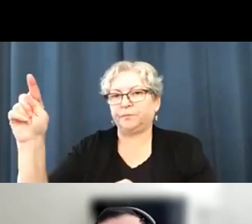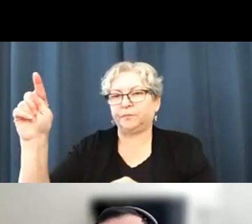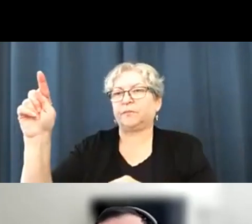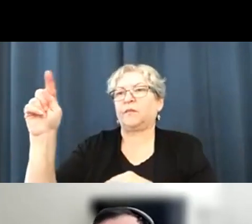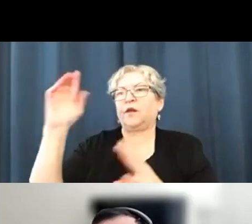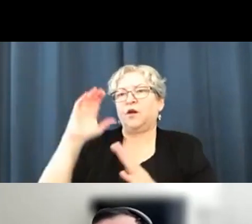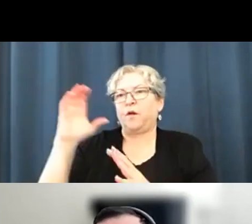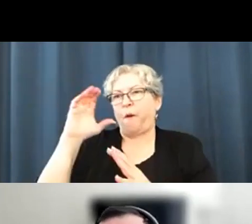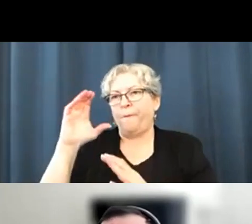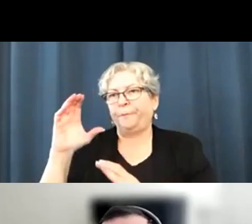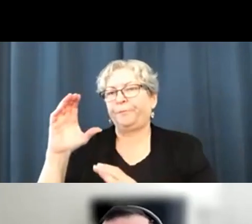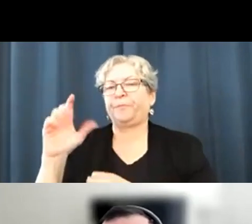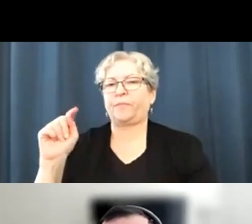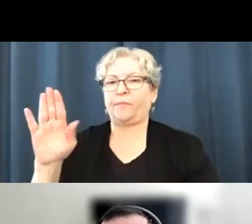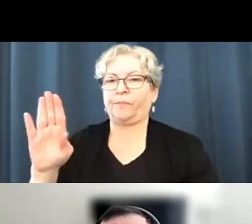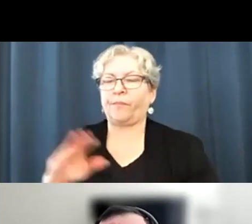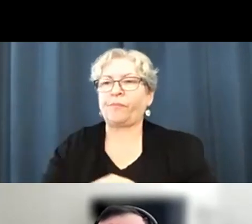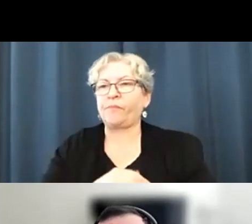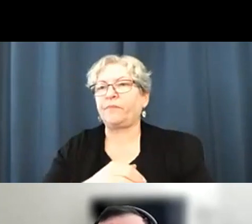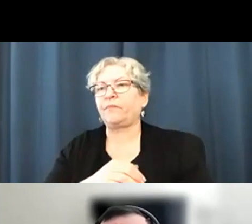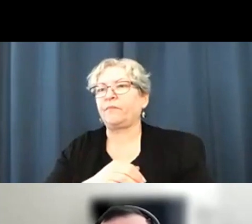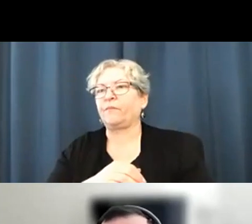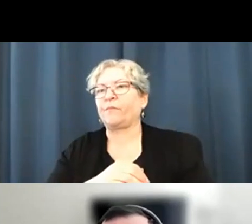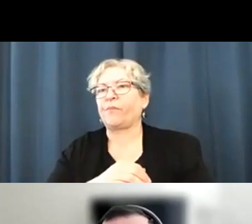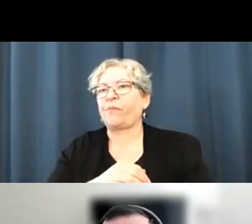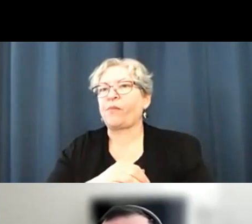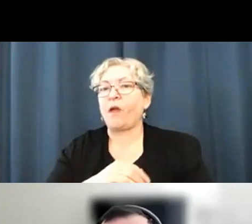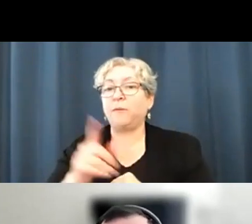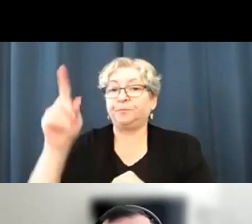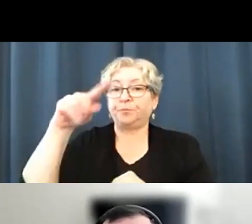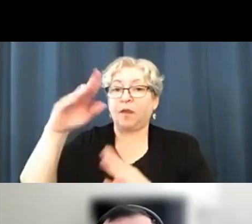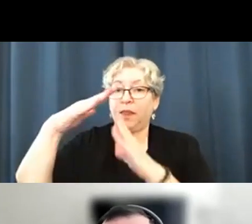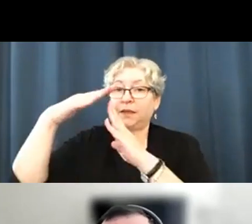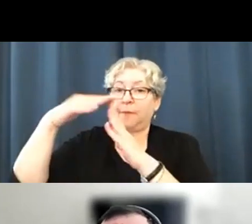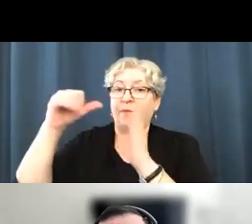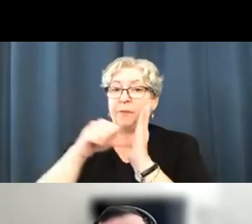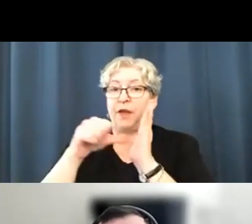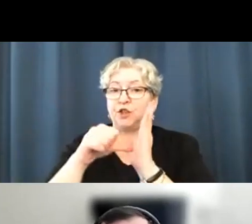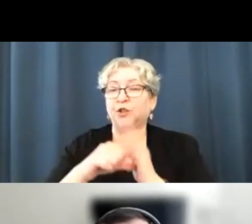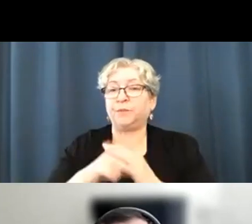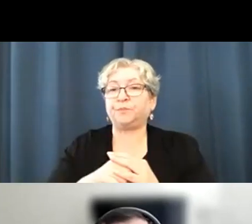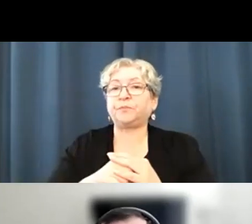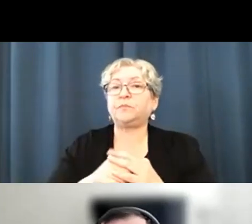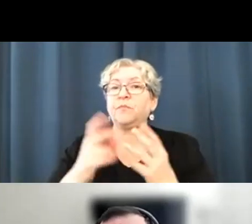and now Tab into donate. So, all of this is we had a visible focus indicator,